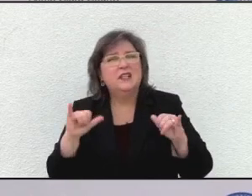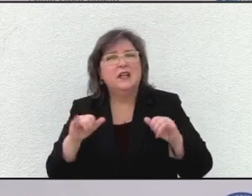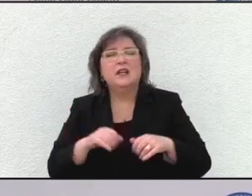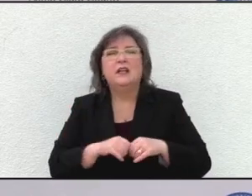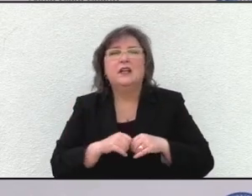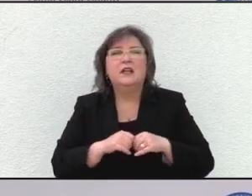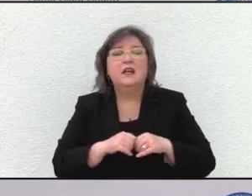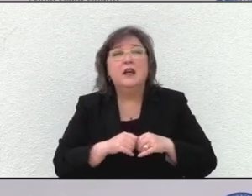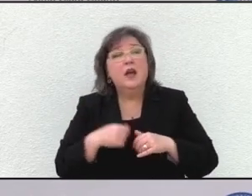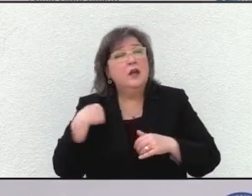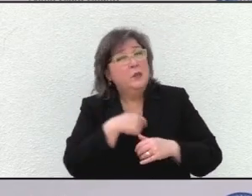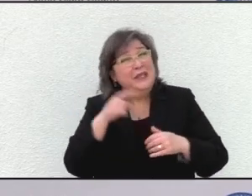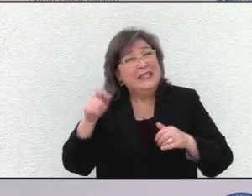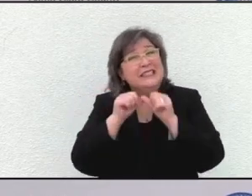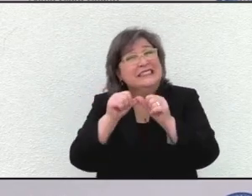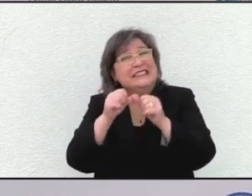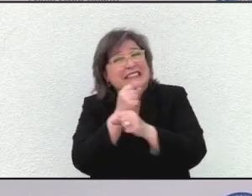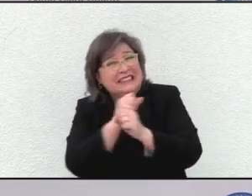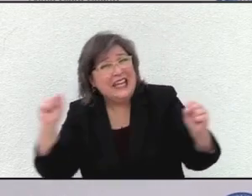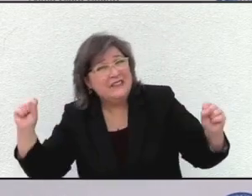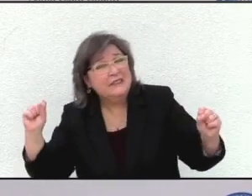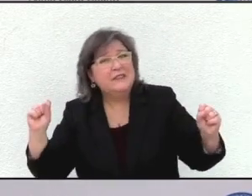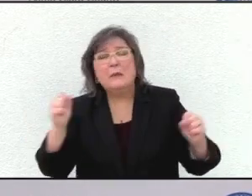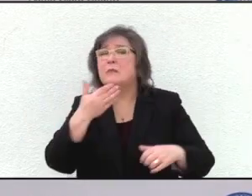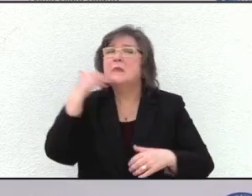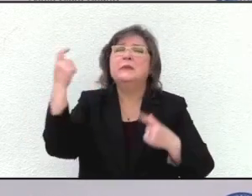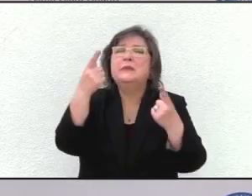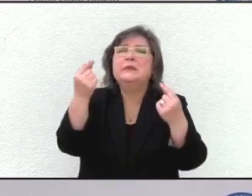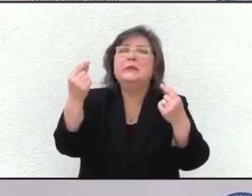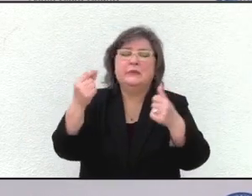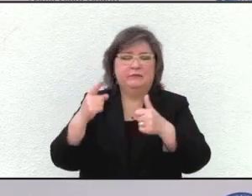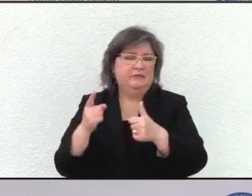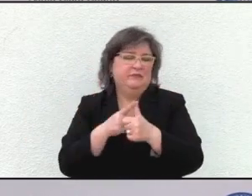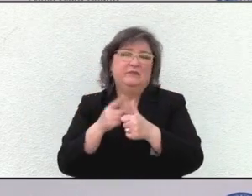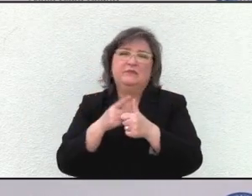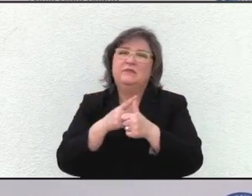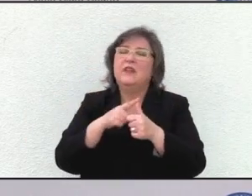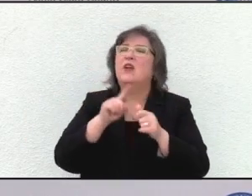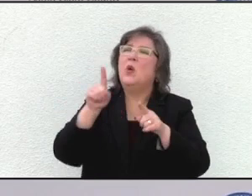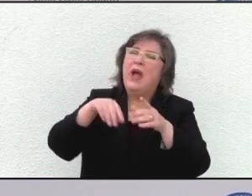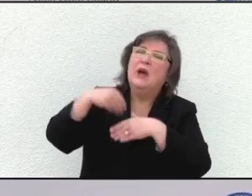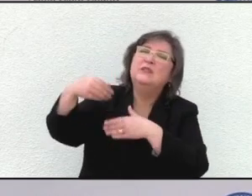Outdoors always safer than indoors where there's plenty of natural ventilation. Number two,